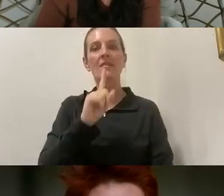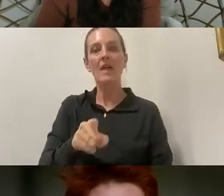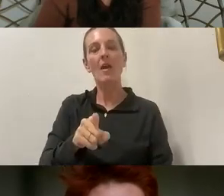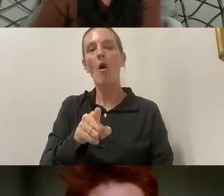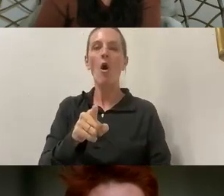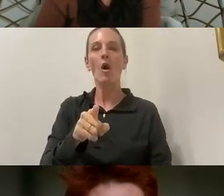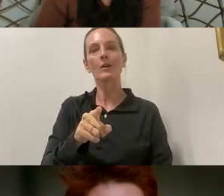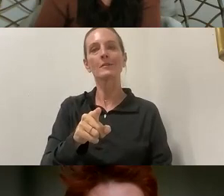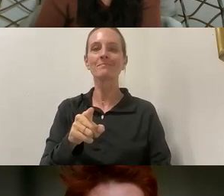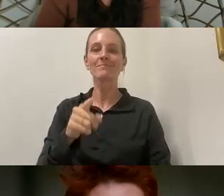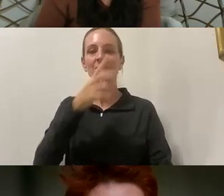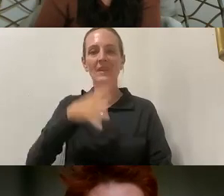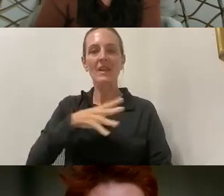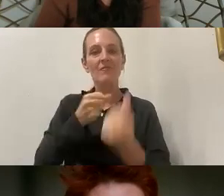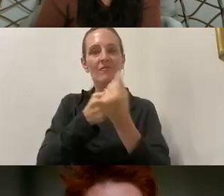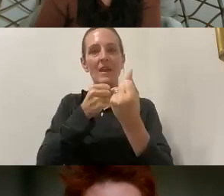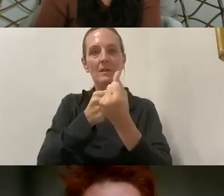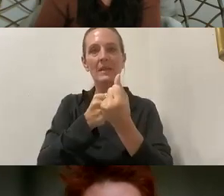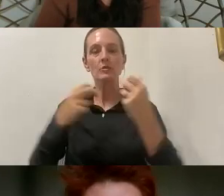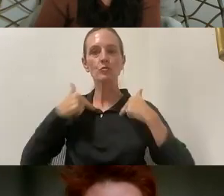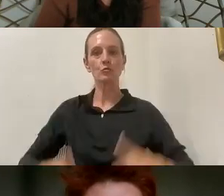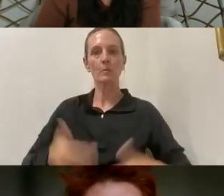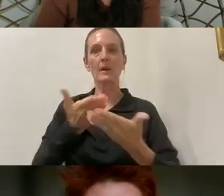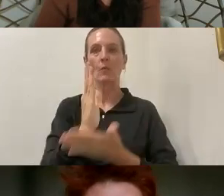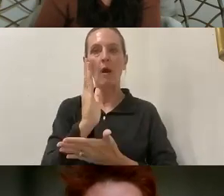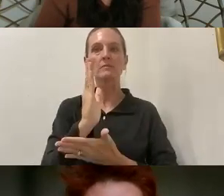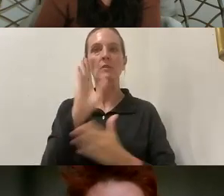focused nonprofit that works in partnership with youth, other organizations, and Indigenous